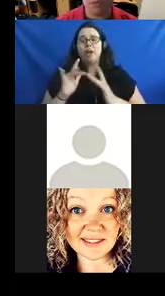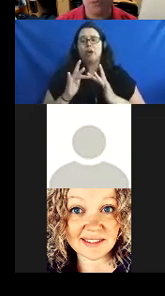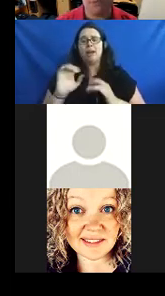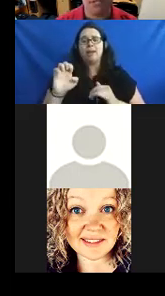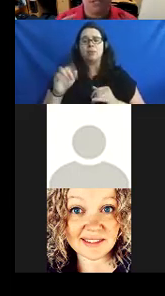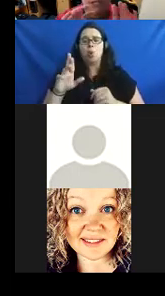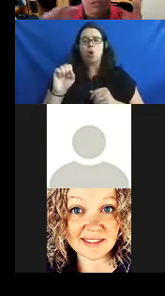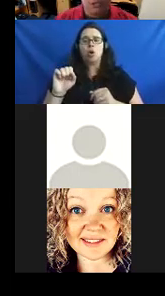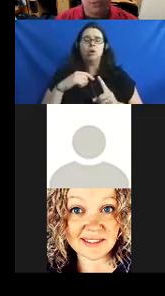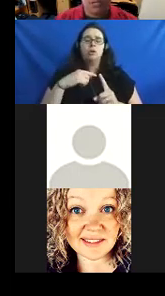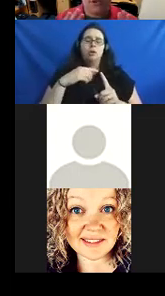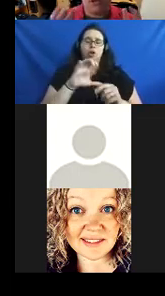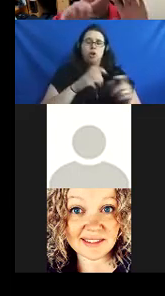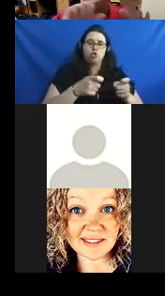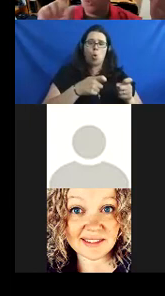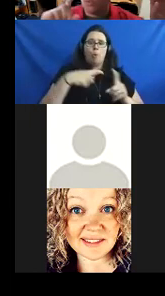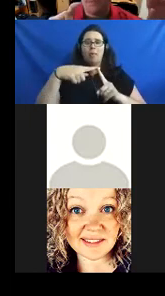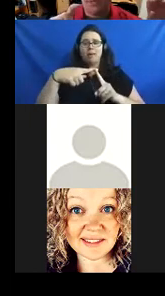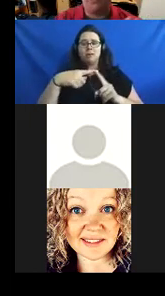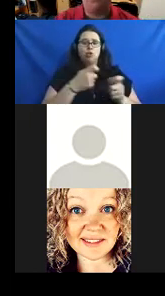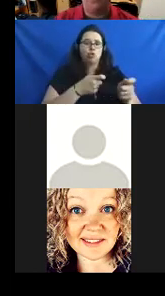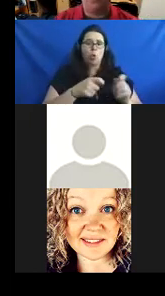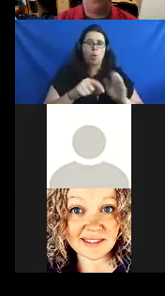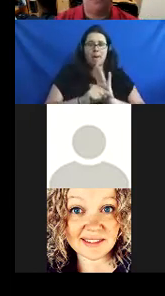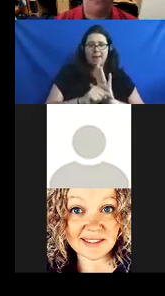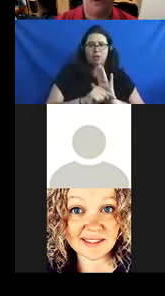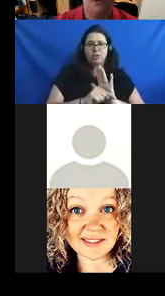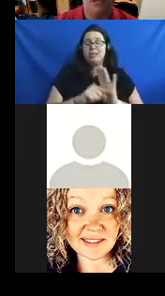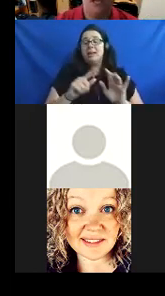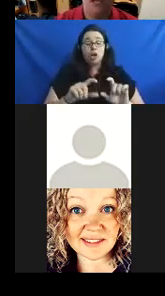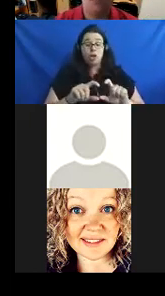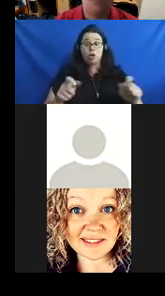IT WON'T MAKE THE CONTROL BAR BIGGER BUT ZOOM IN AND OUT.